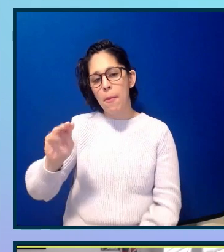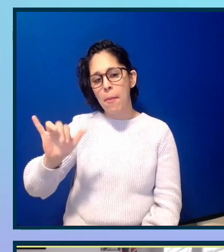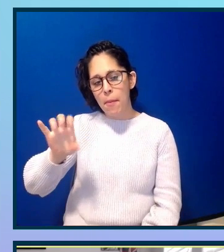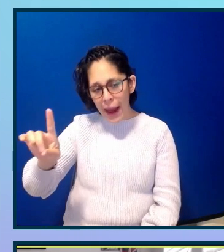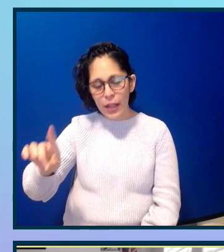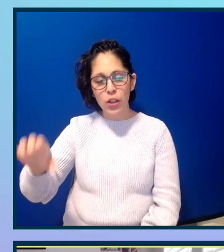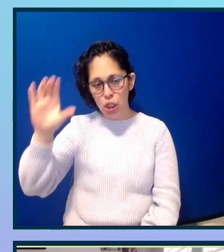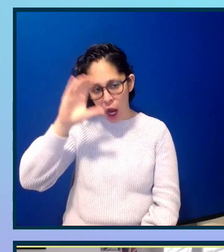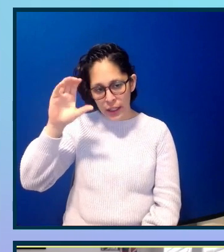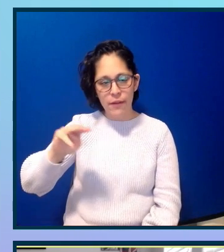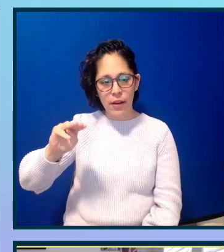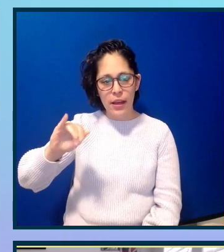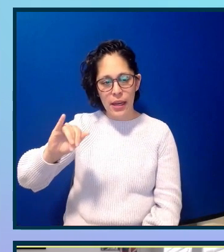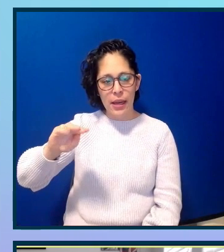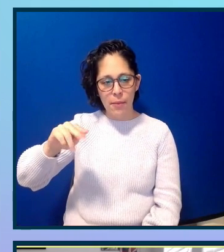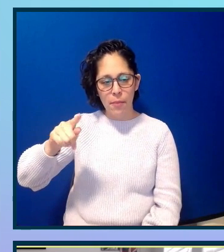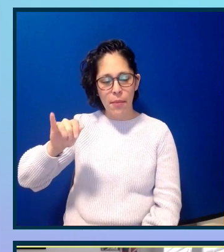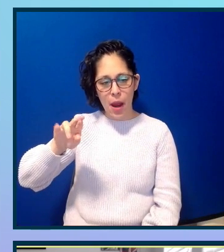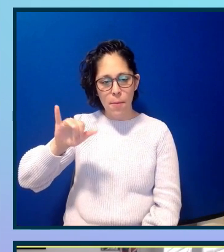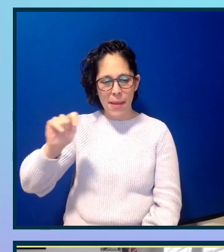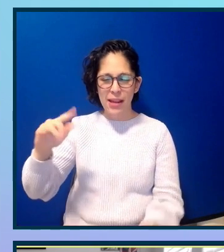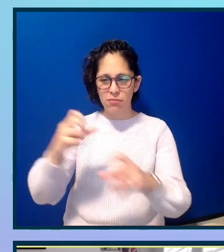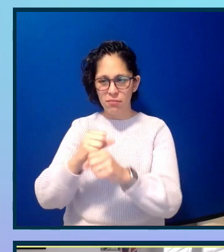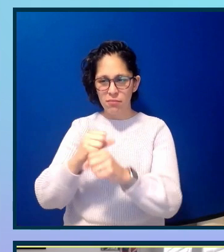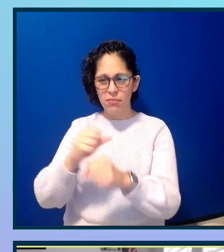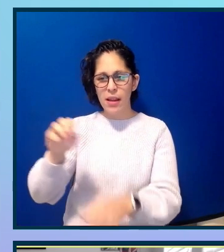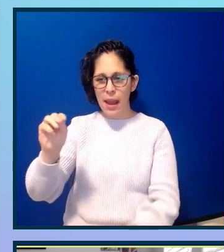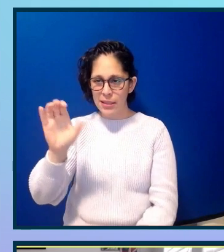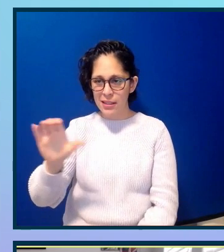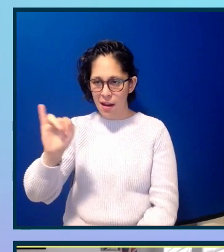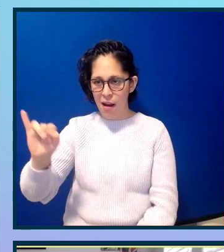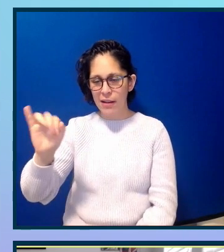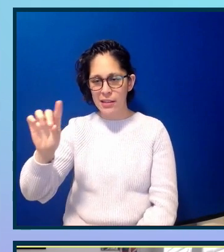or MCI diagnosis. MCI diagnosis is kind of a complicated one,